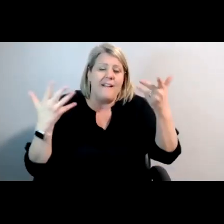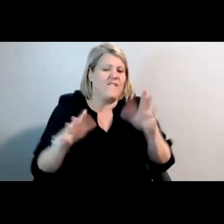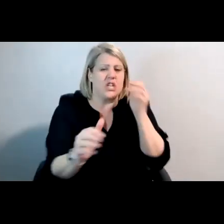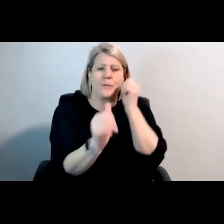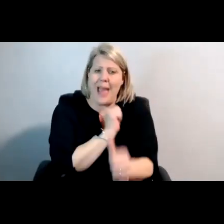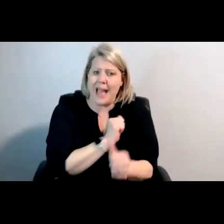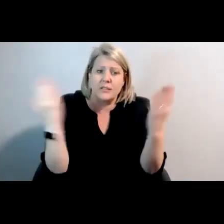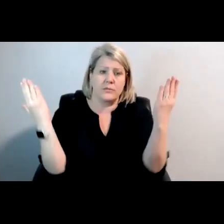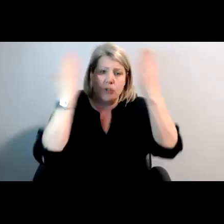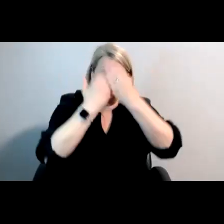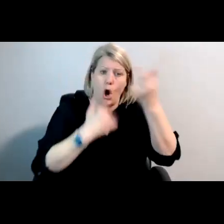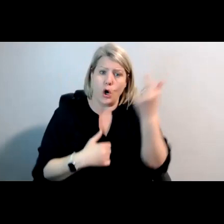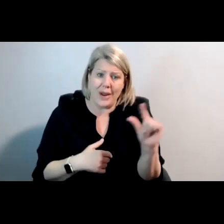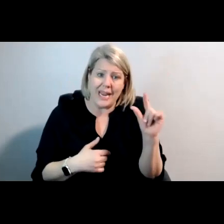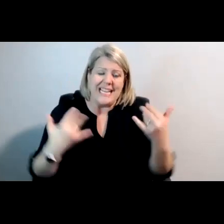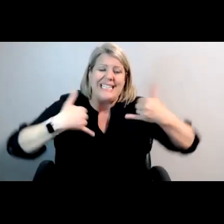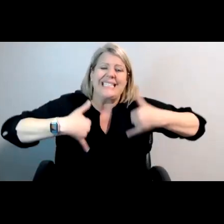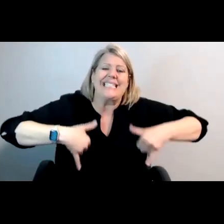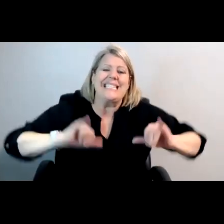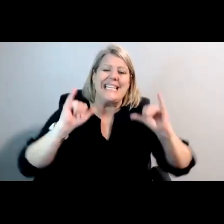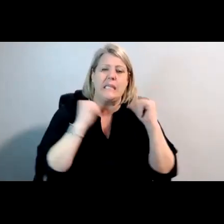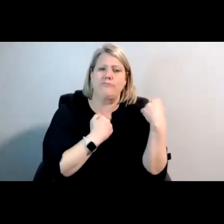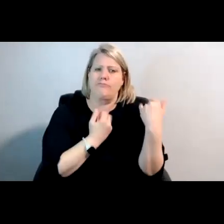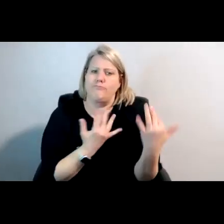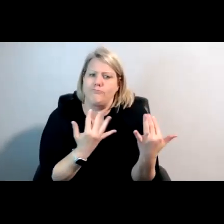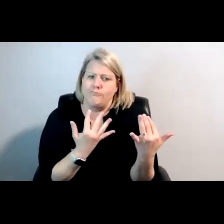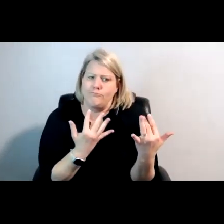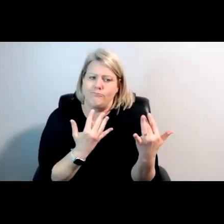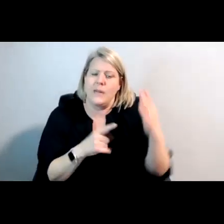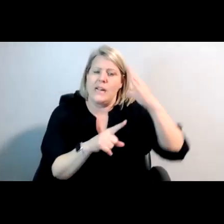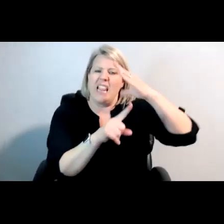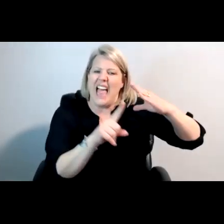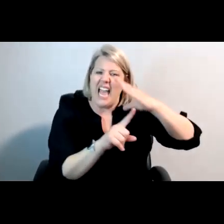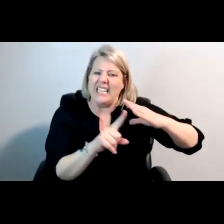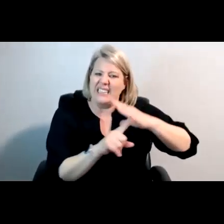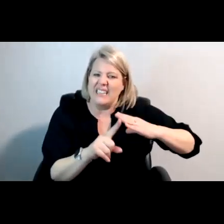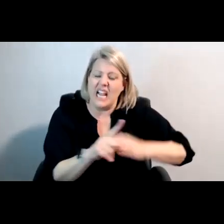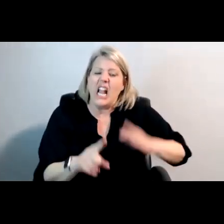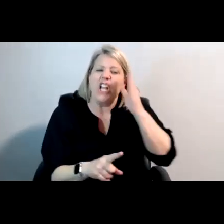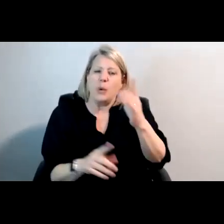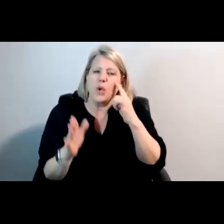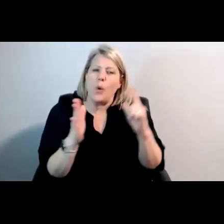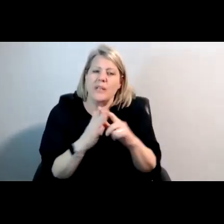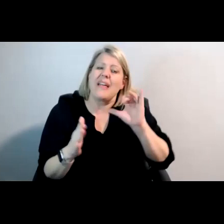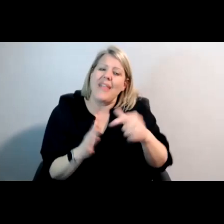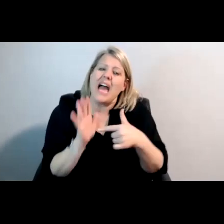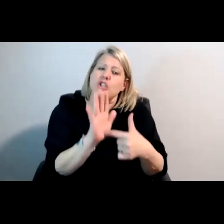and the ones that are still pending are hashed. And this is really designed to show a couple of things.